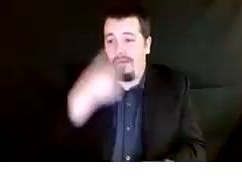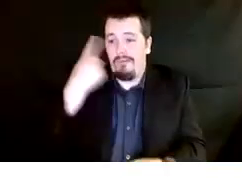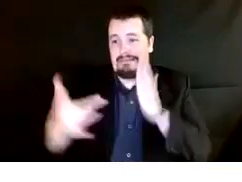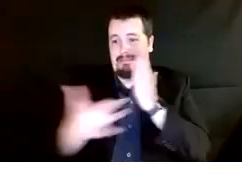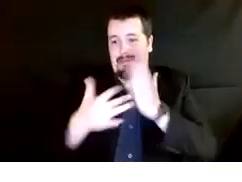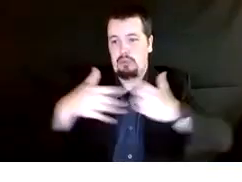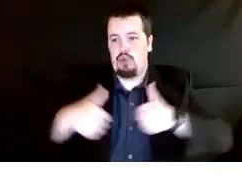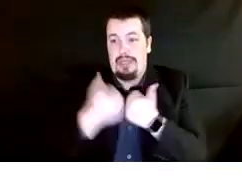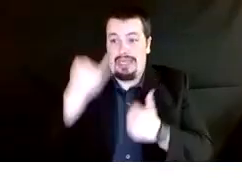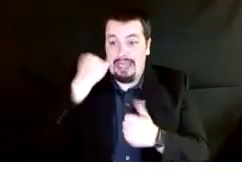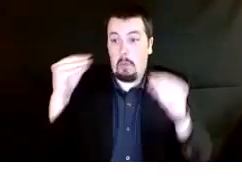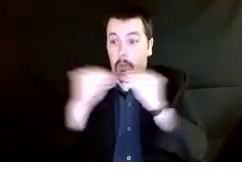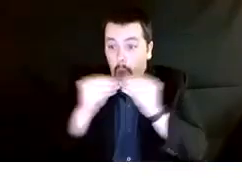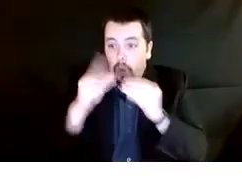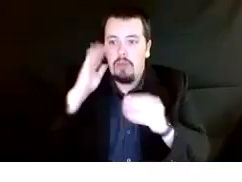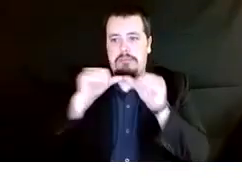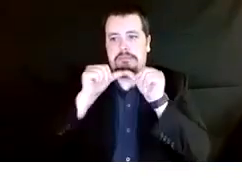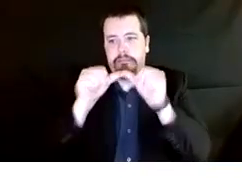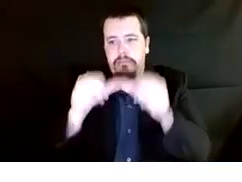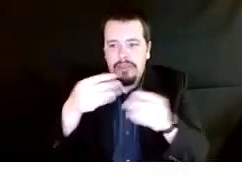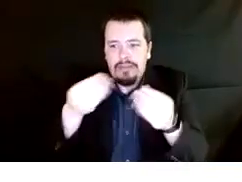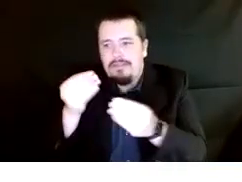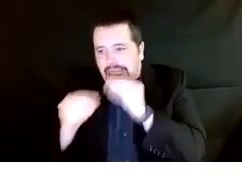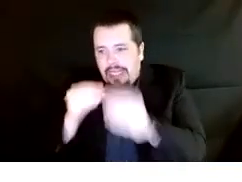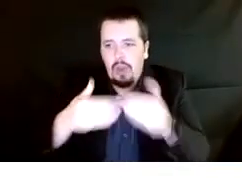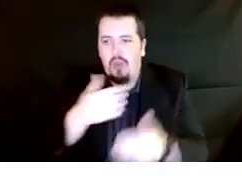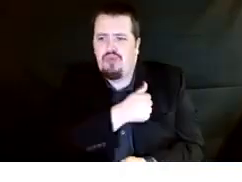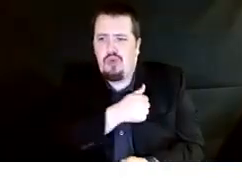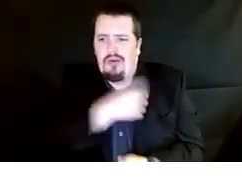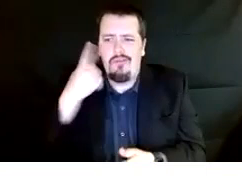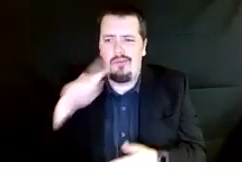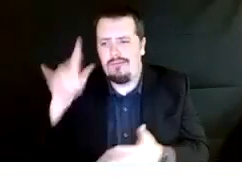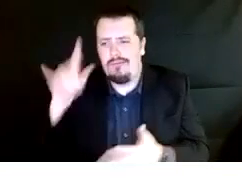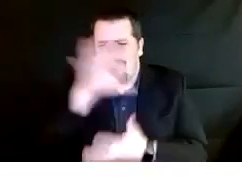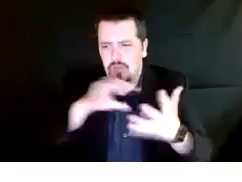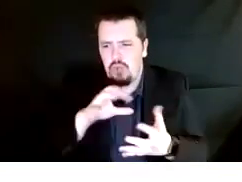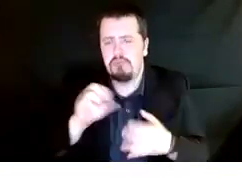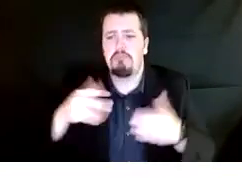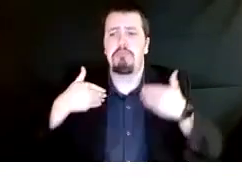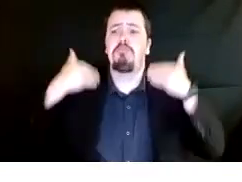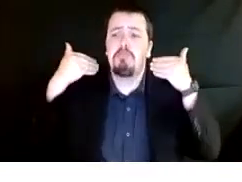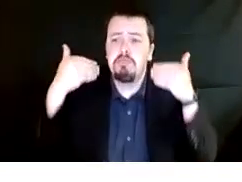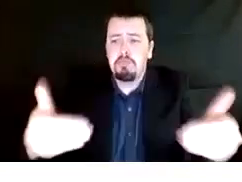more we will continue to try to fix those um so I'm going to move on with the presentation